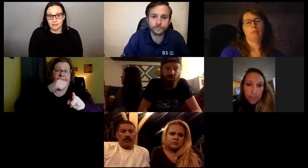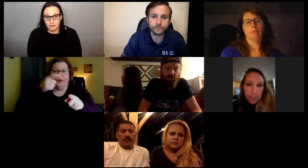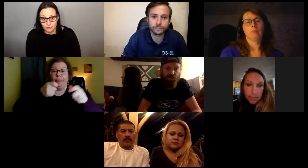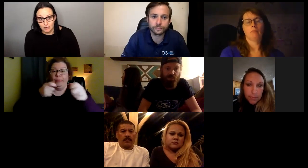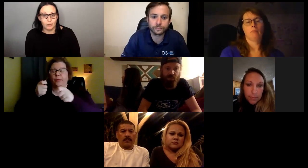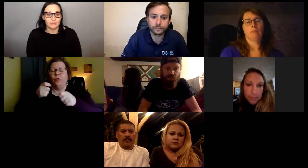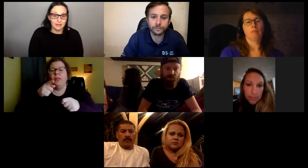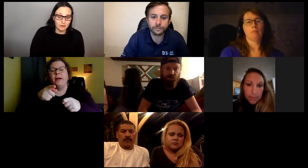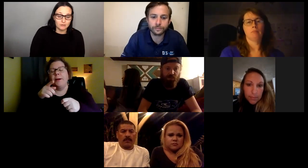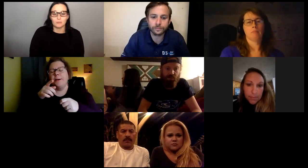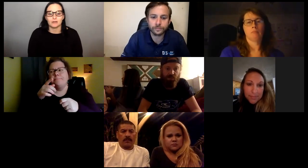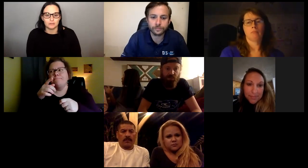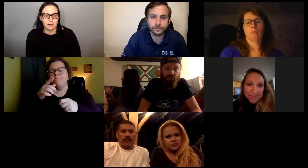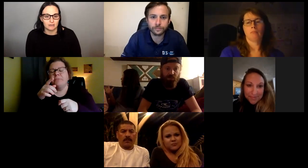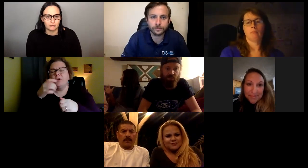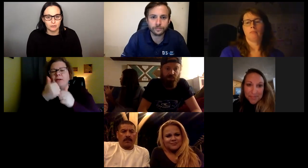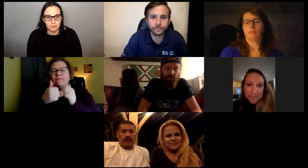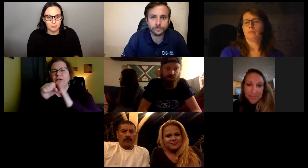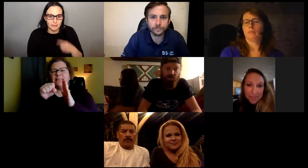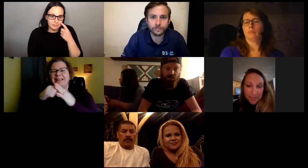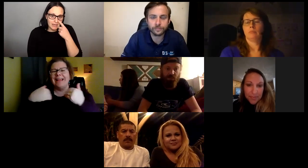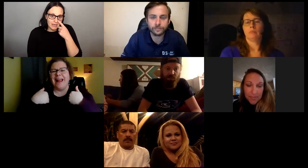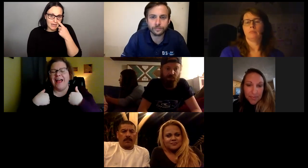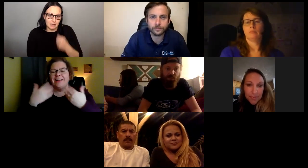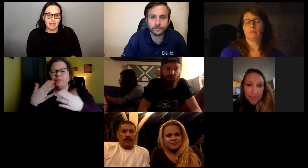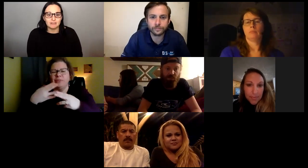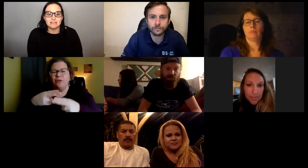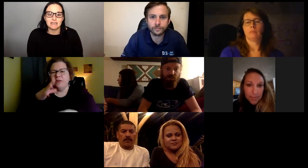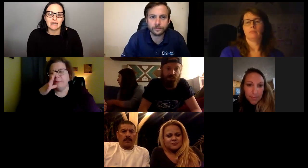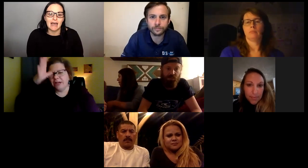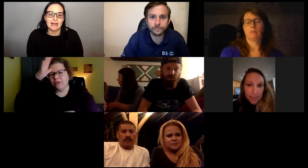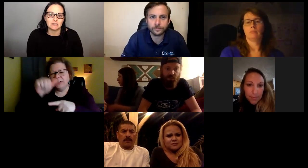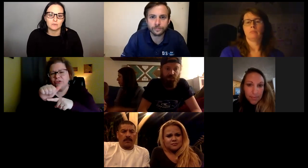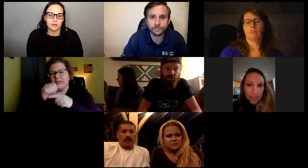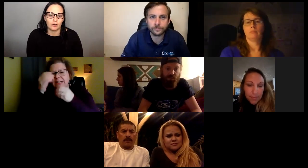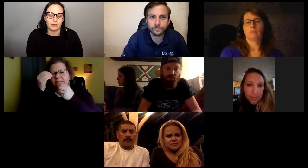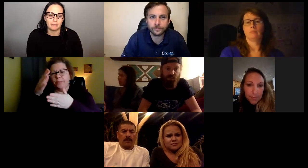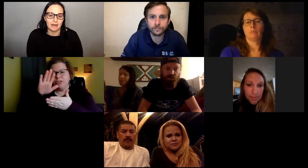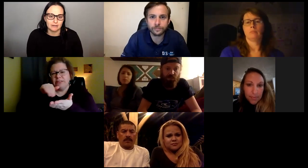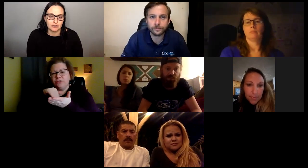know someone that they know someone and we're trying to recruit people but every state has